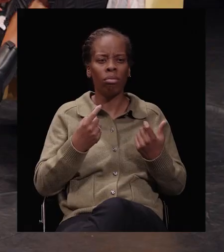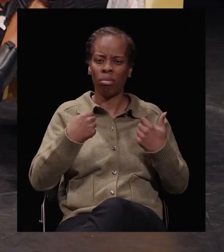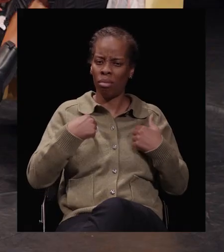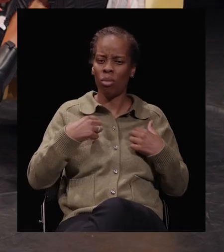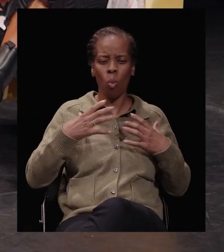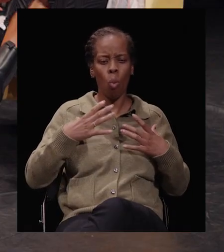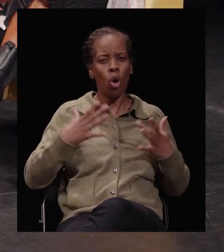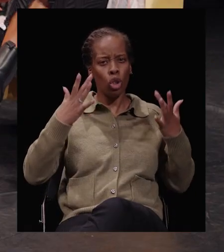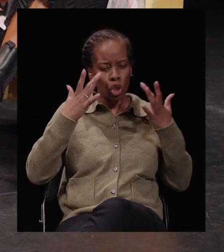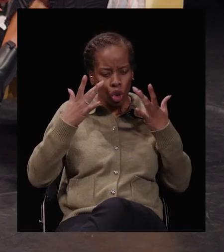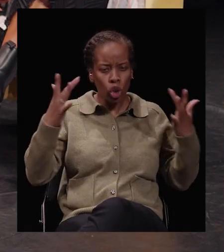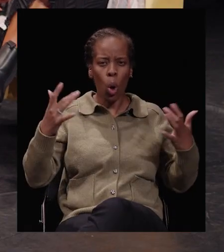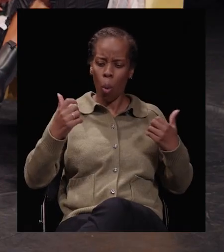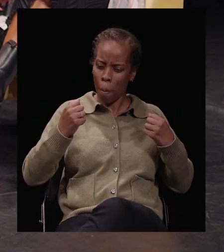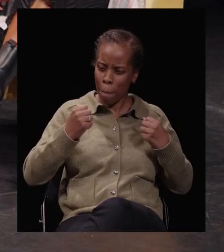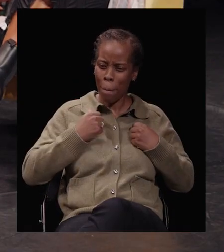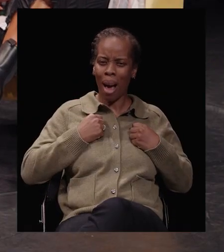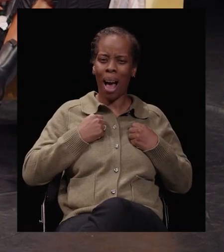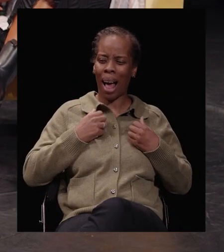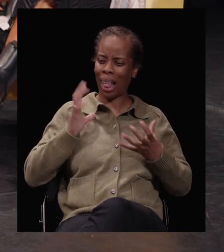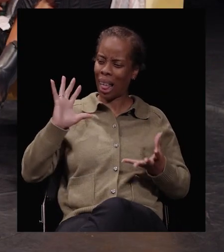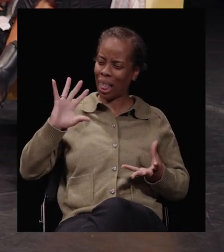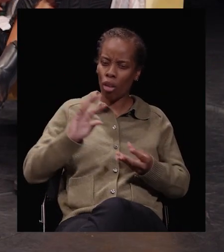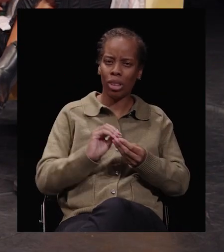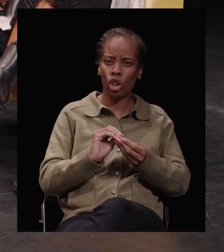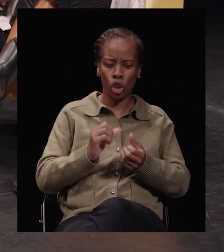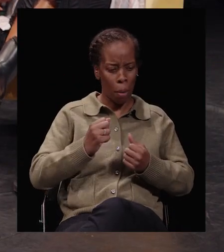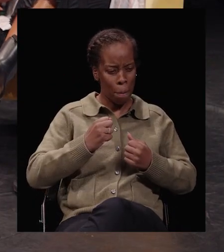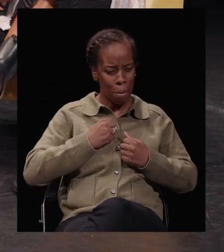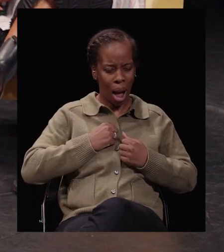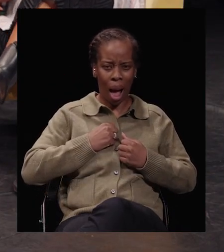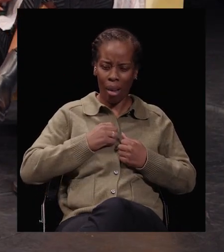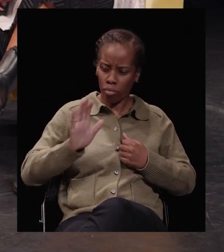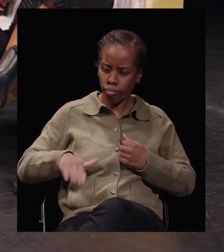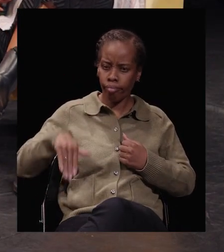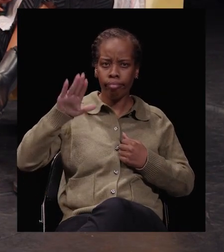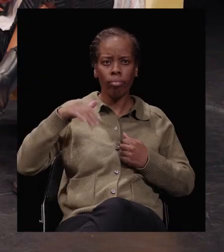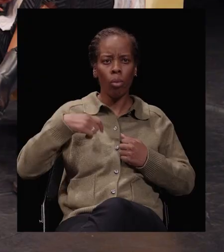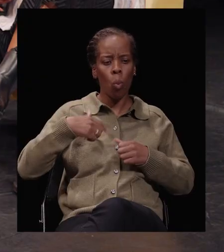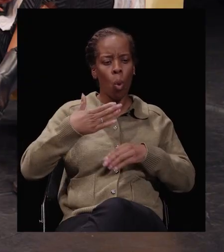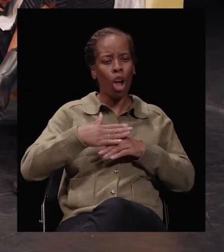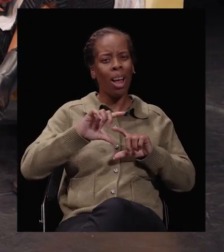They want to demonstrate their working class livedness when they enter into spaces. And there's almost like a history